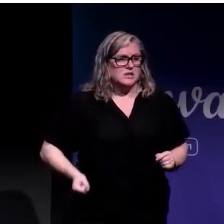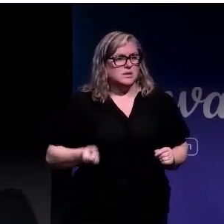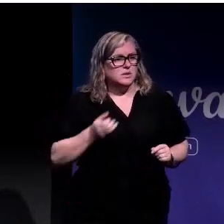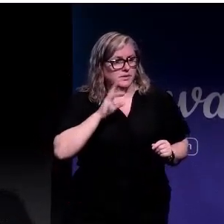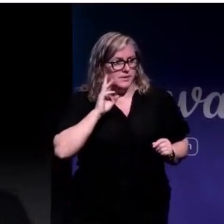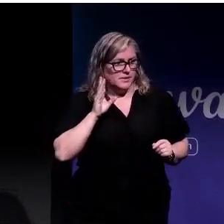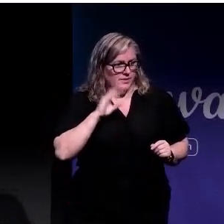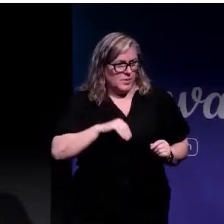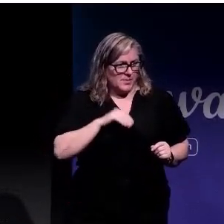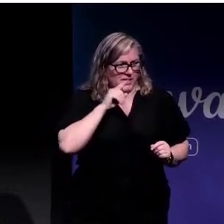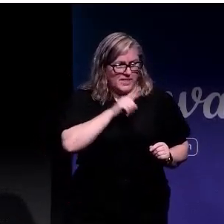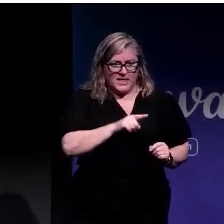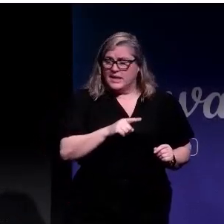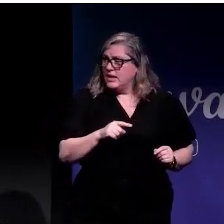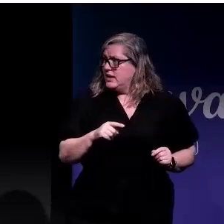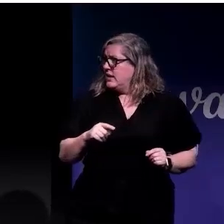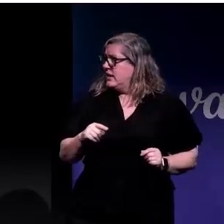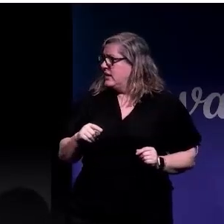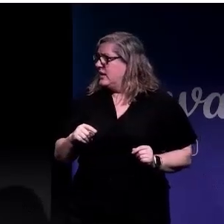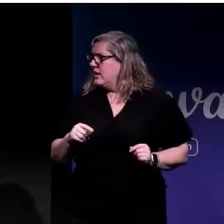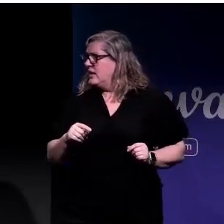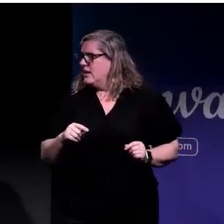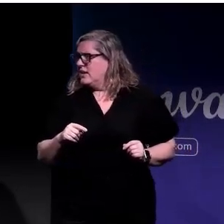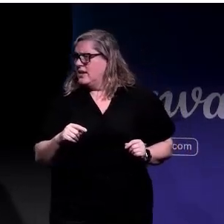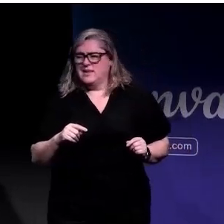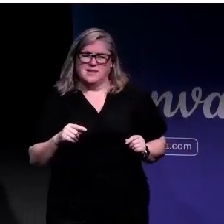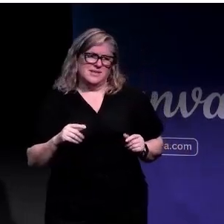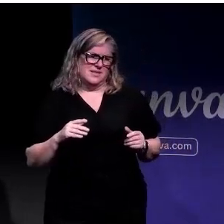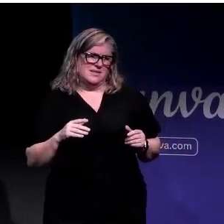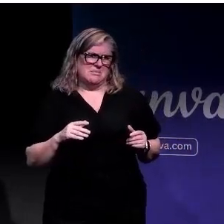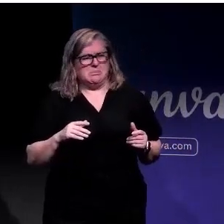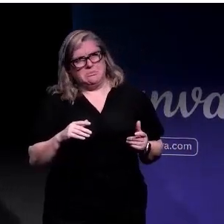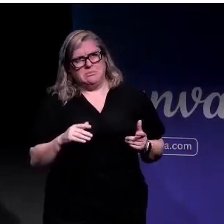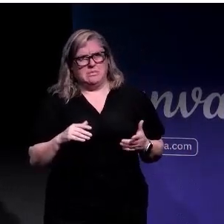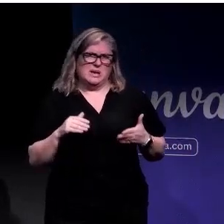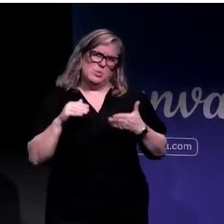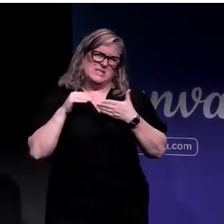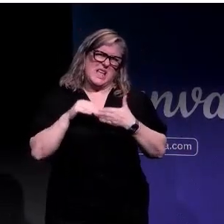Uh, and arguably I suppose he was helping with user experience research.